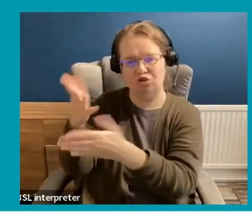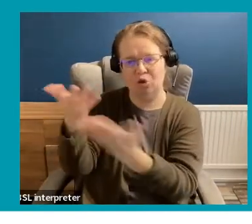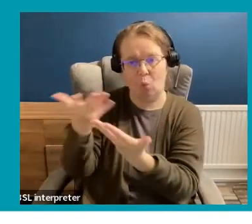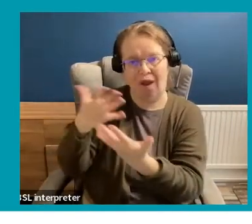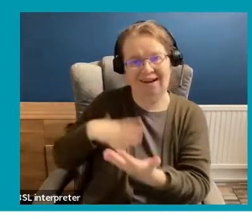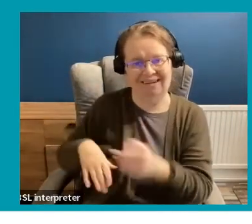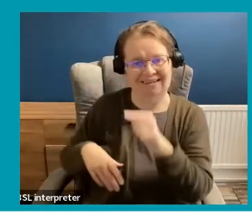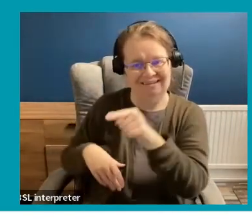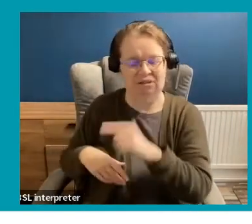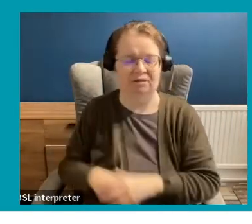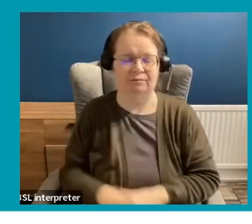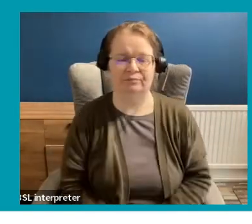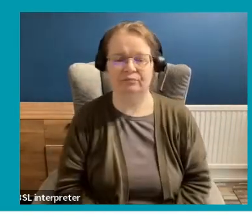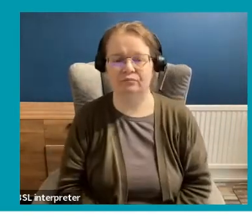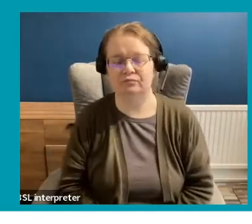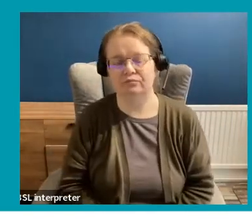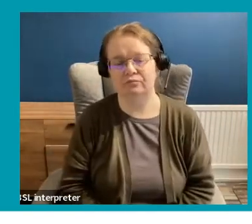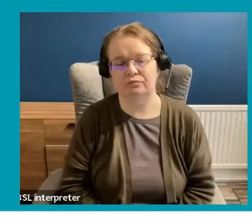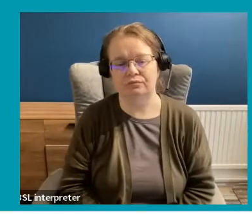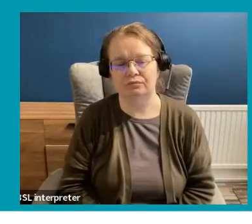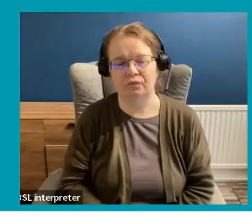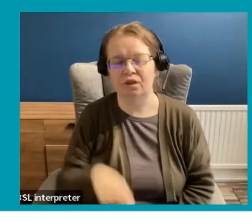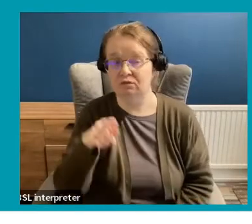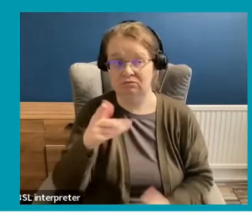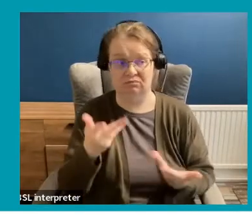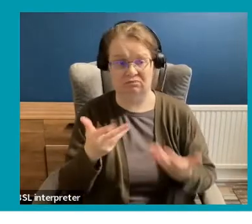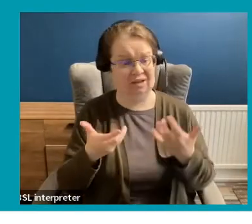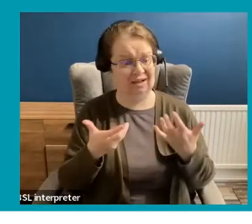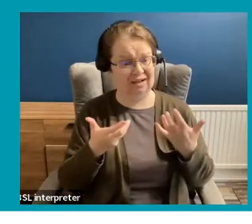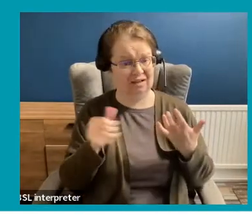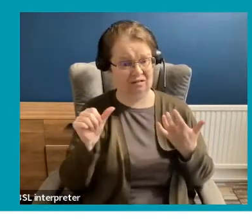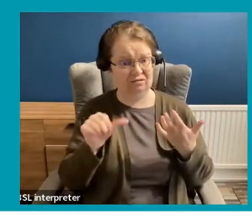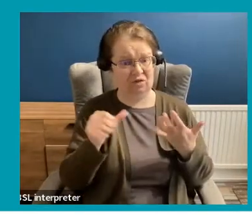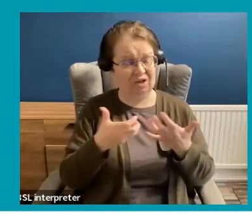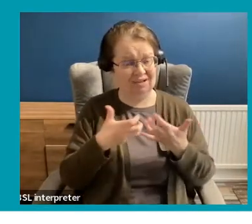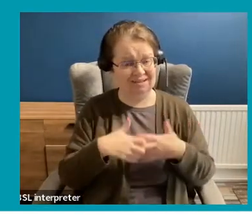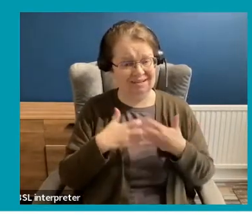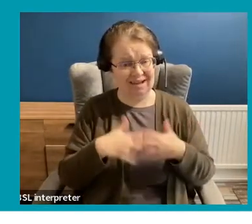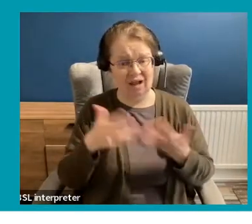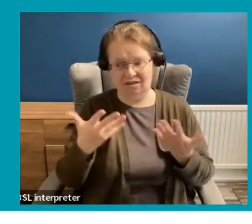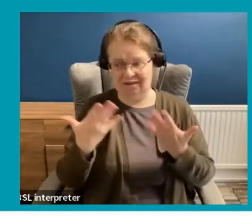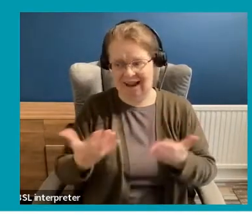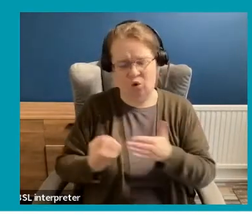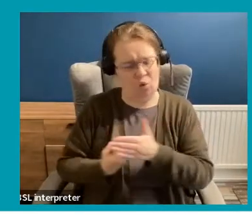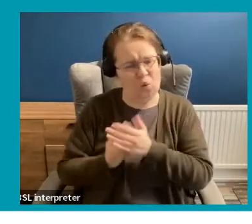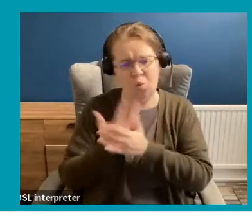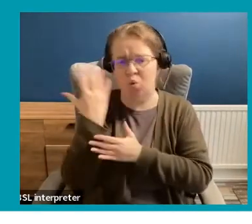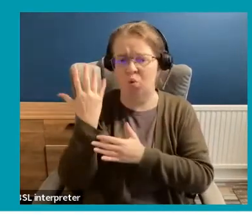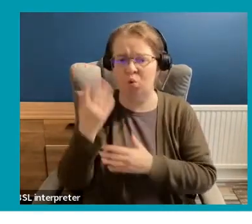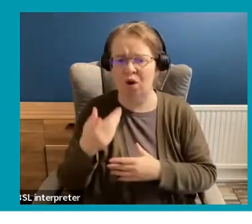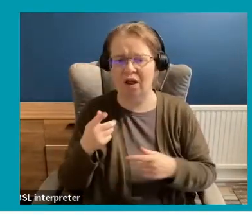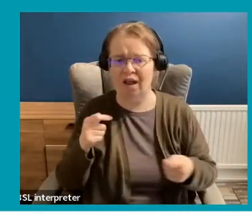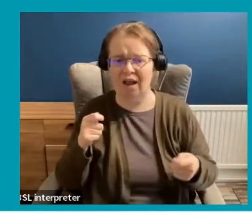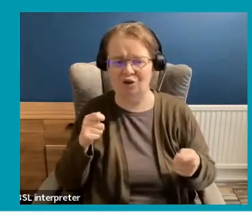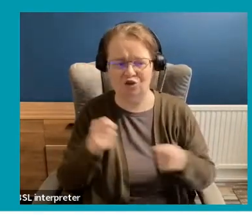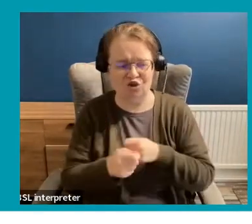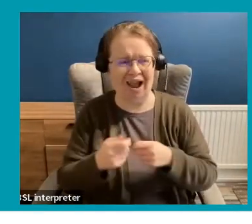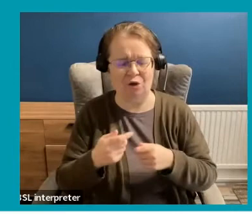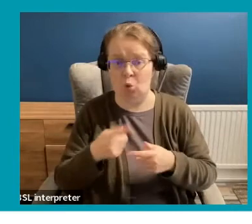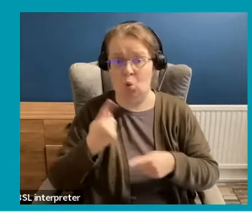Technology is really has come on hesitant? I know the change it happens really quickly in this field.